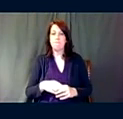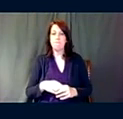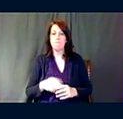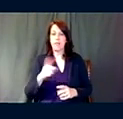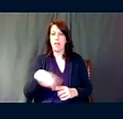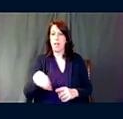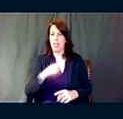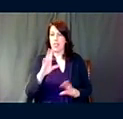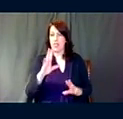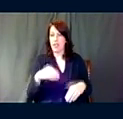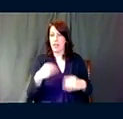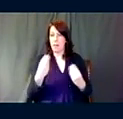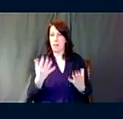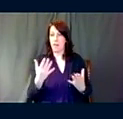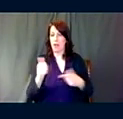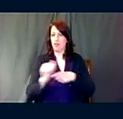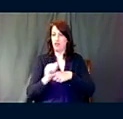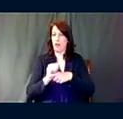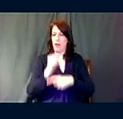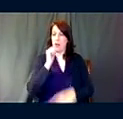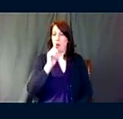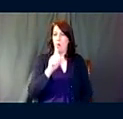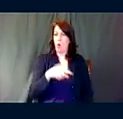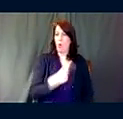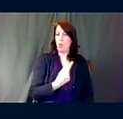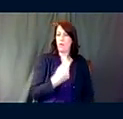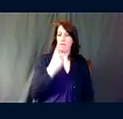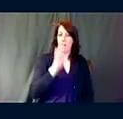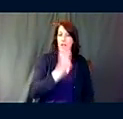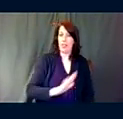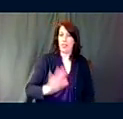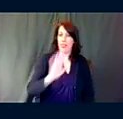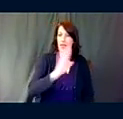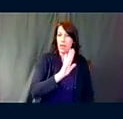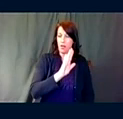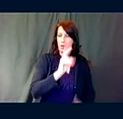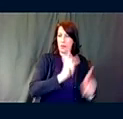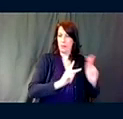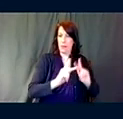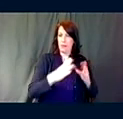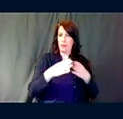LISTEN IN ON AND SO THEY CAN PROVIDE TRAINING NOT ONLY FOR